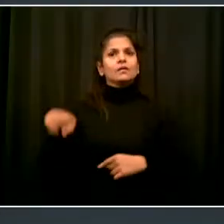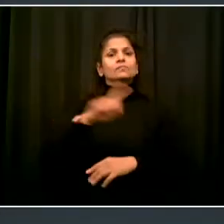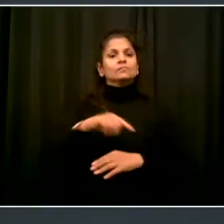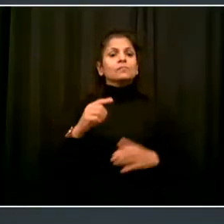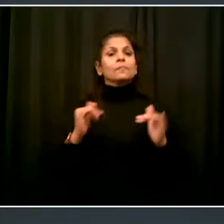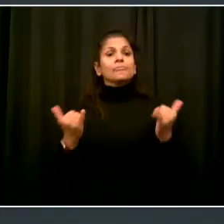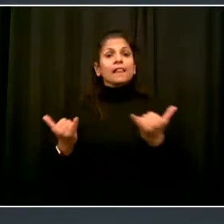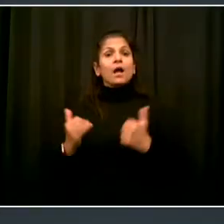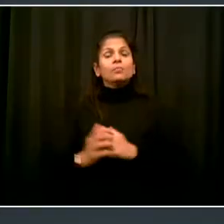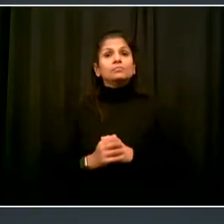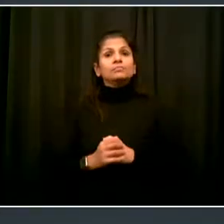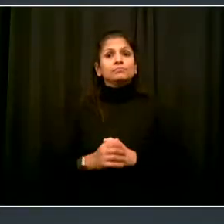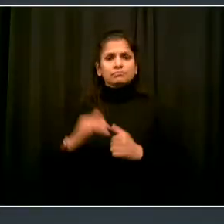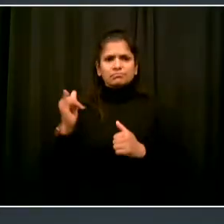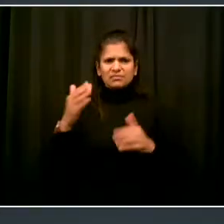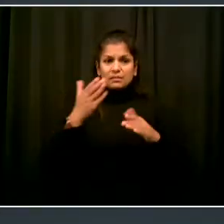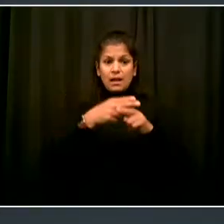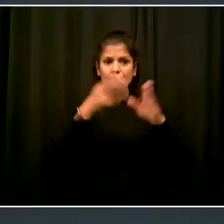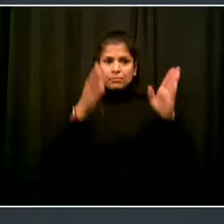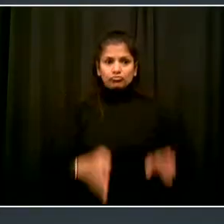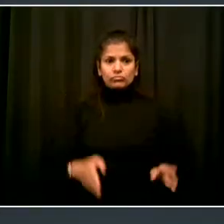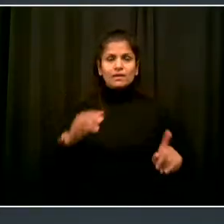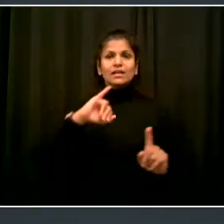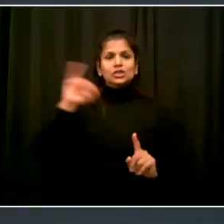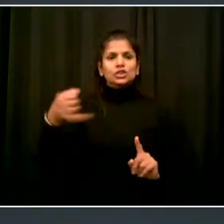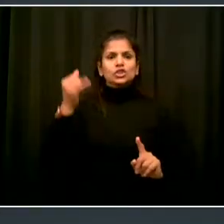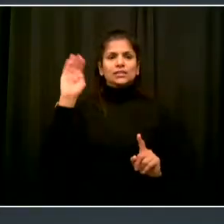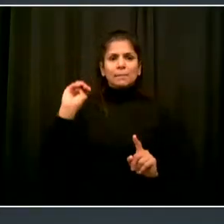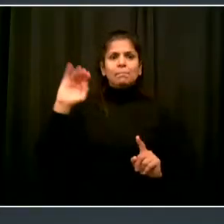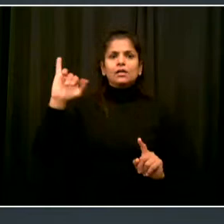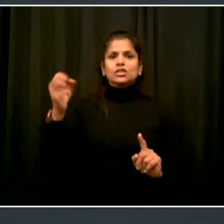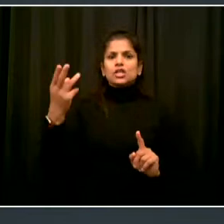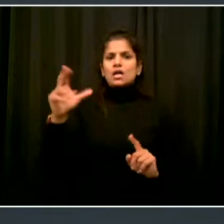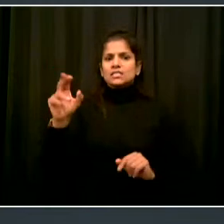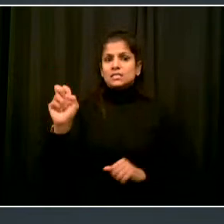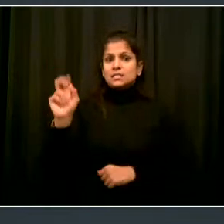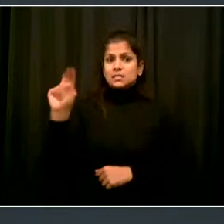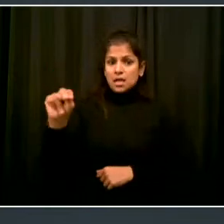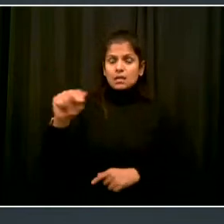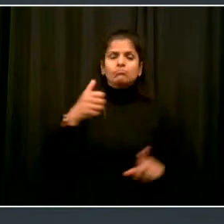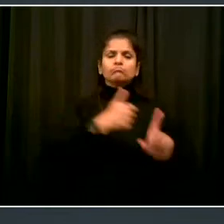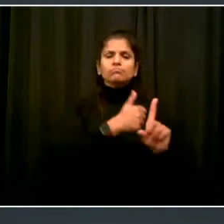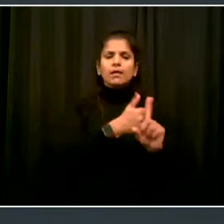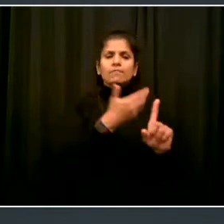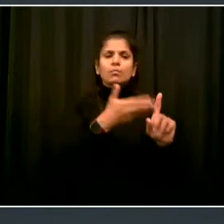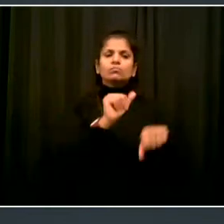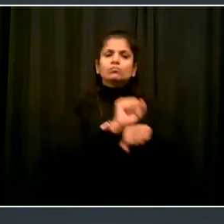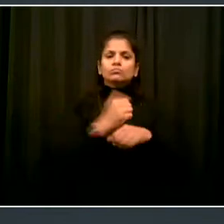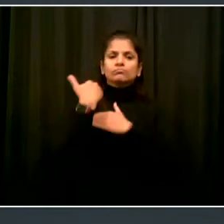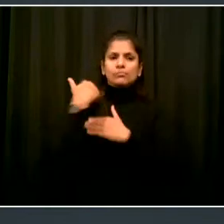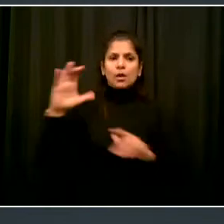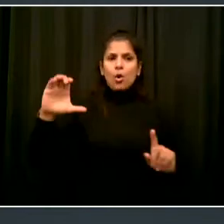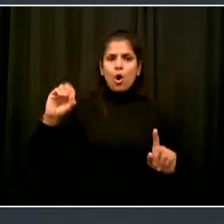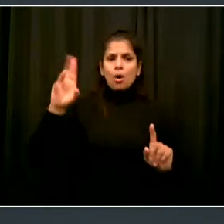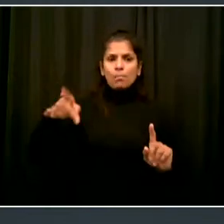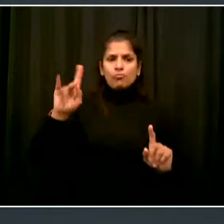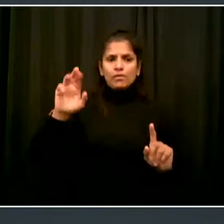RESOLVE THANE THTH CPOORORRIATATON OCCUNILCC, JIM JOHNSON. GOOD MORNING. THANK YOU, MAYOR.